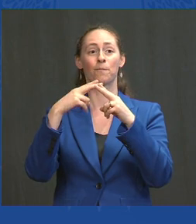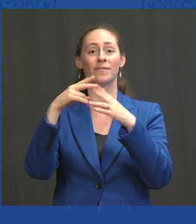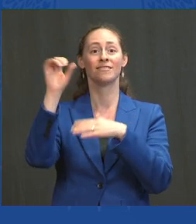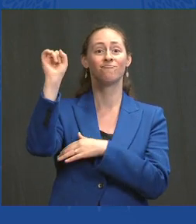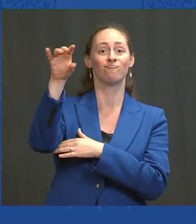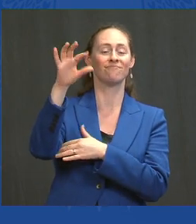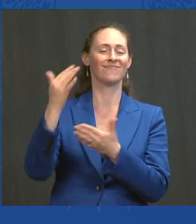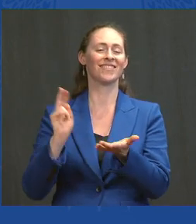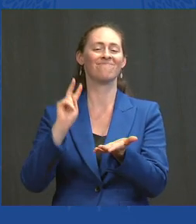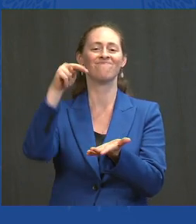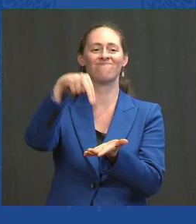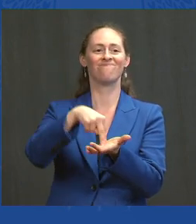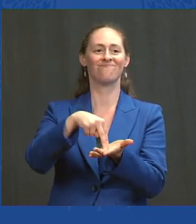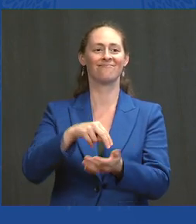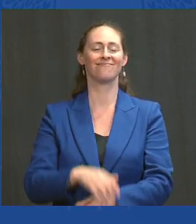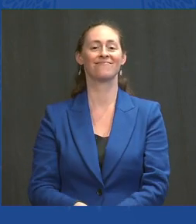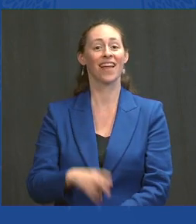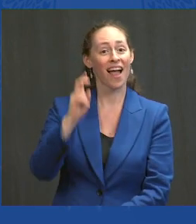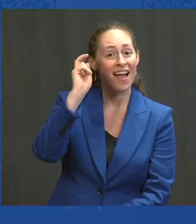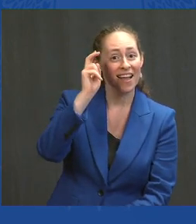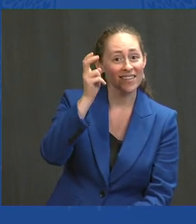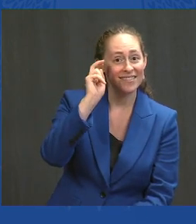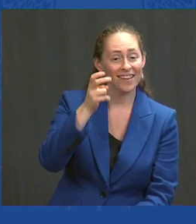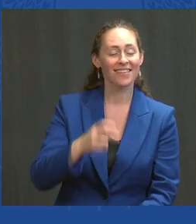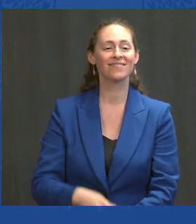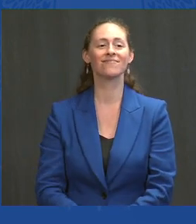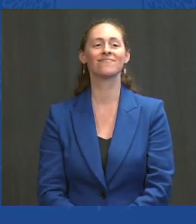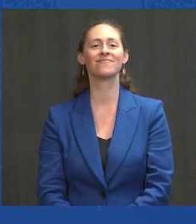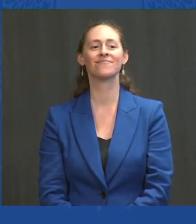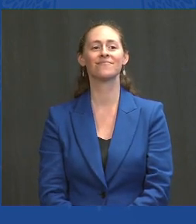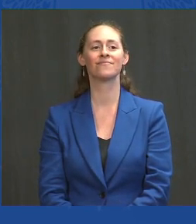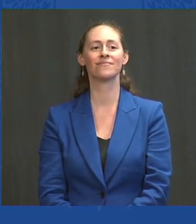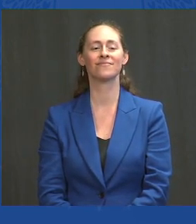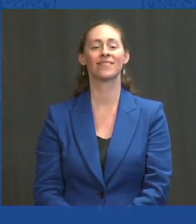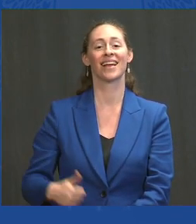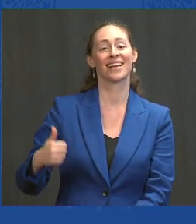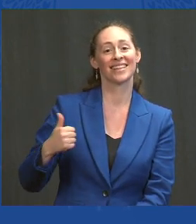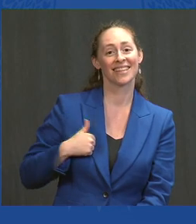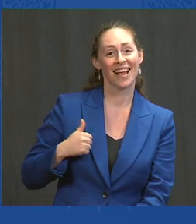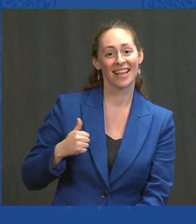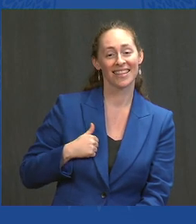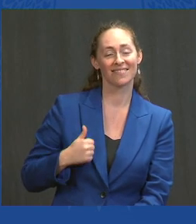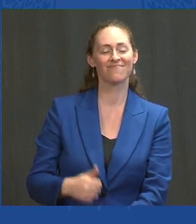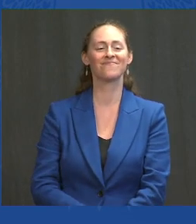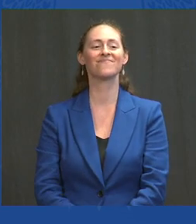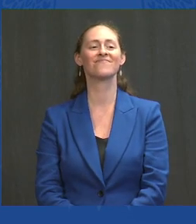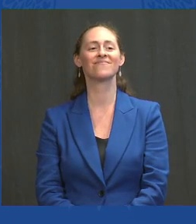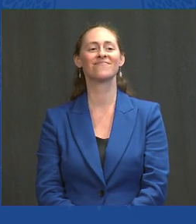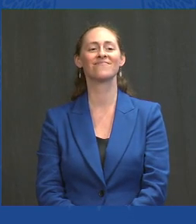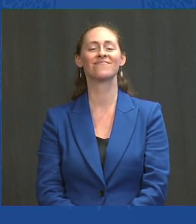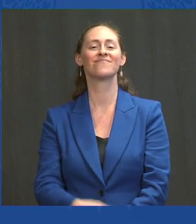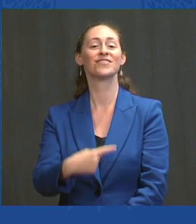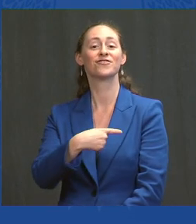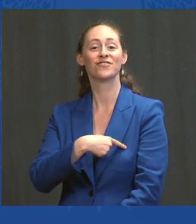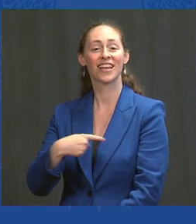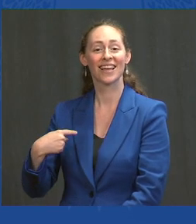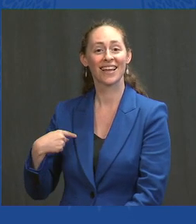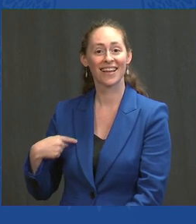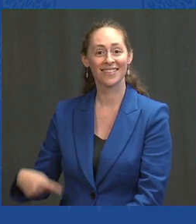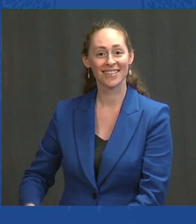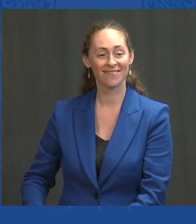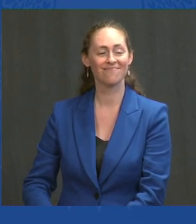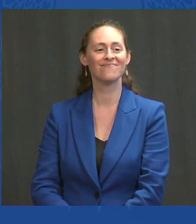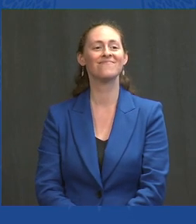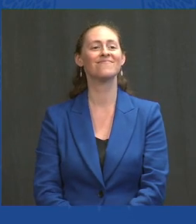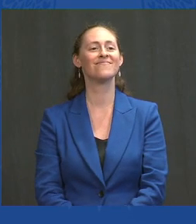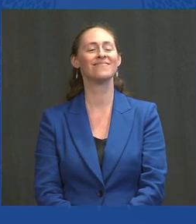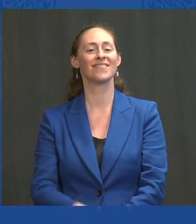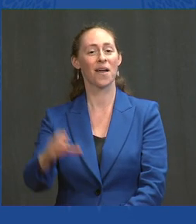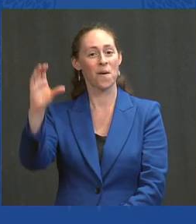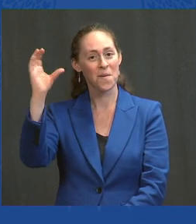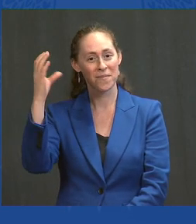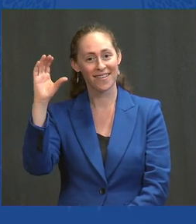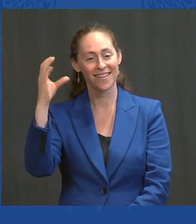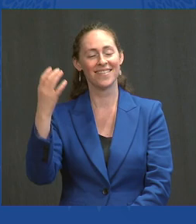Afghanistan, Canada, China, Colombia, Egypt,